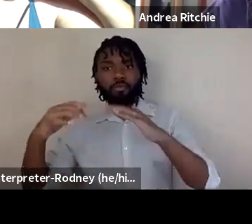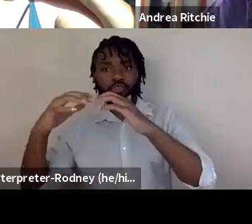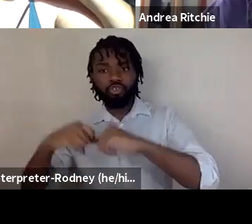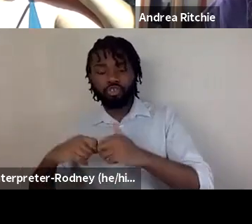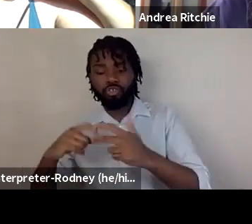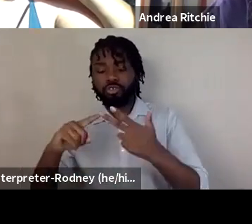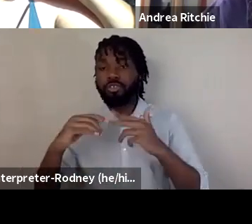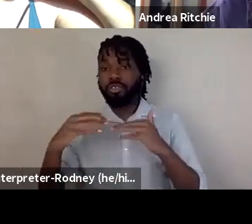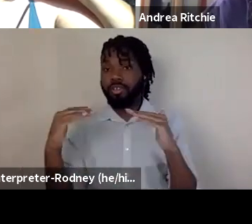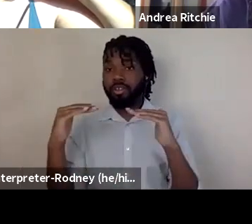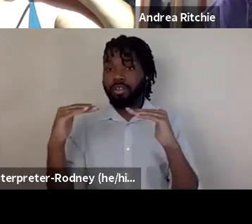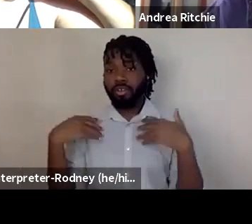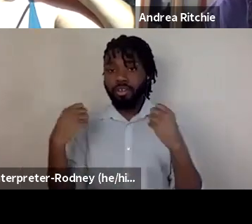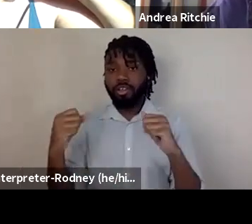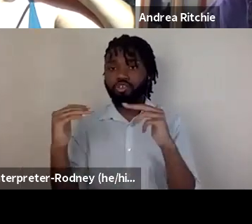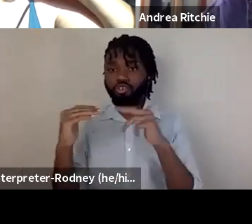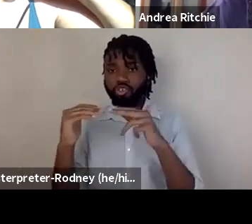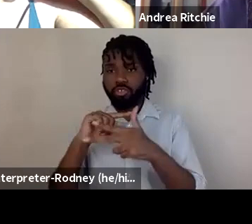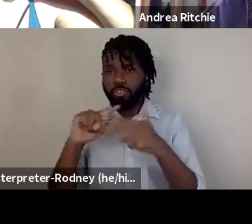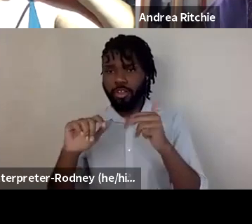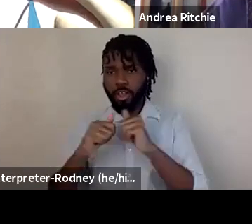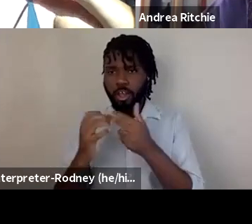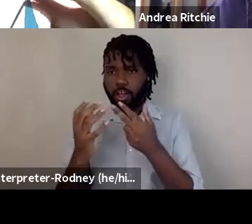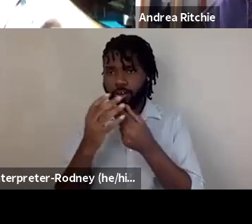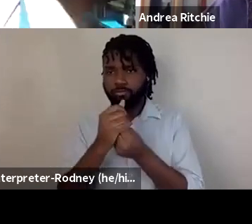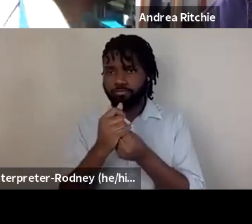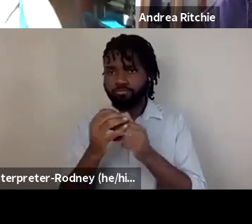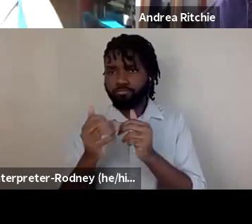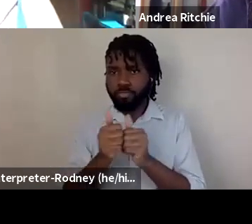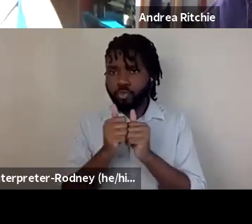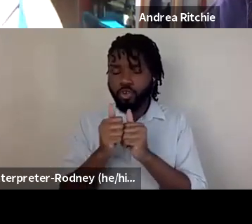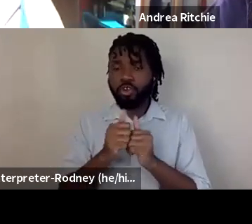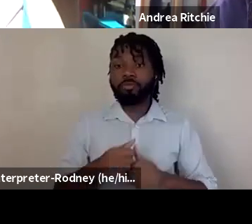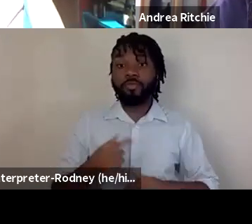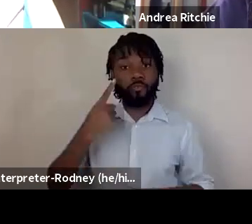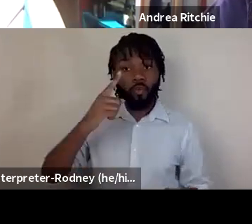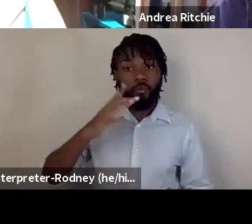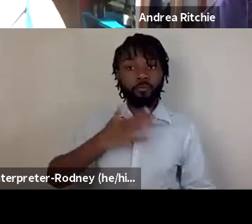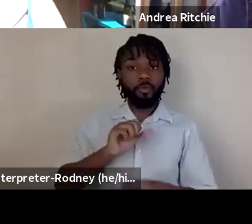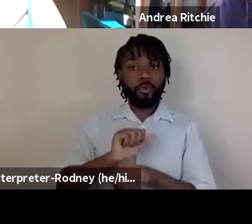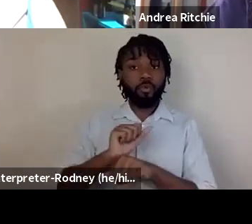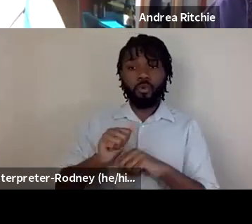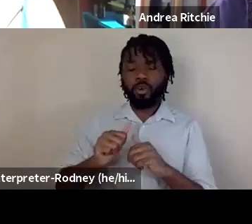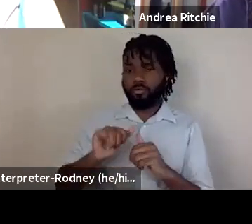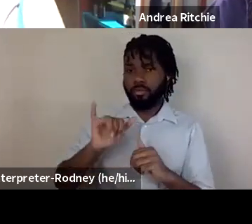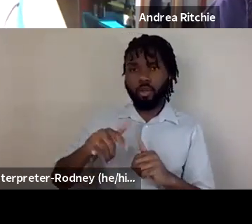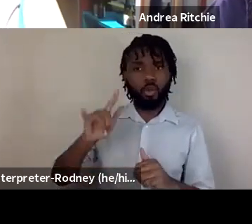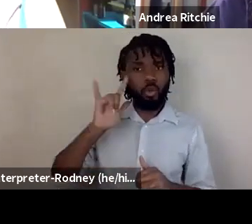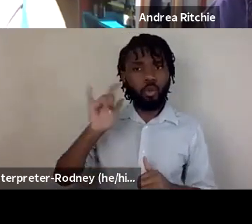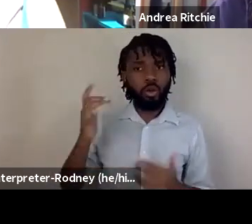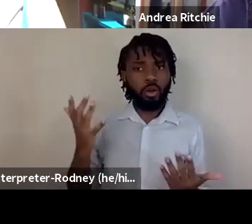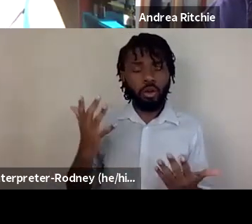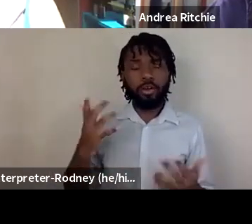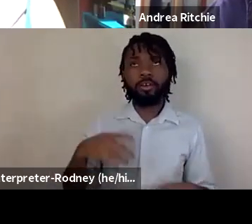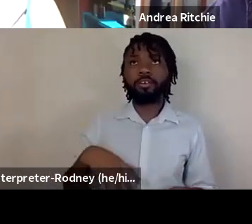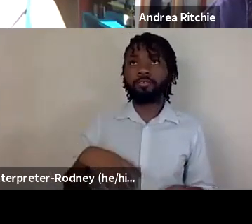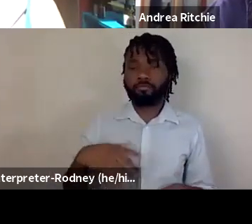And a lot of my work, the way in which this shows up, it's often in our engagement with dominant mental health